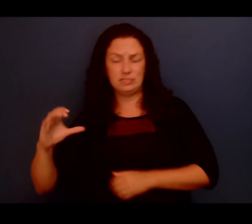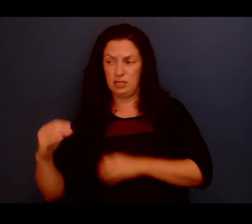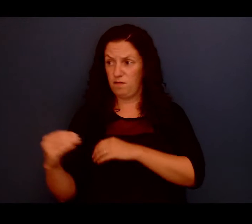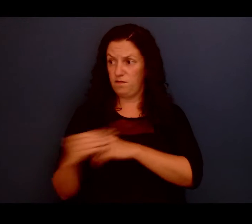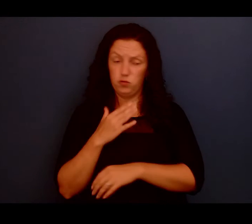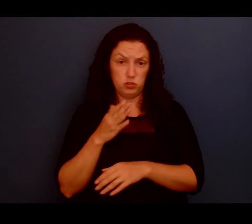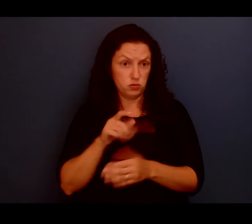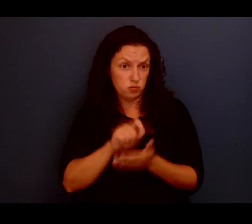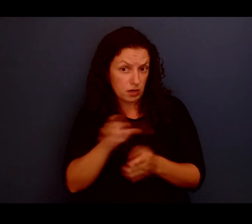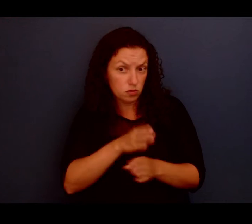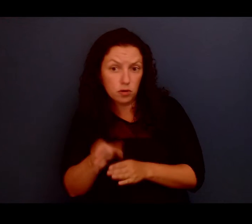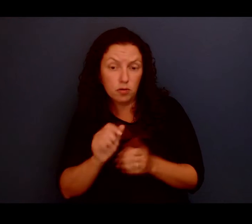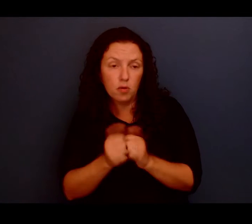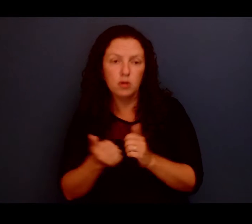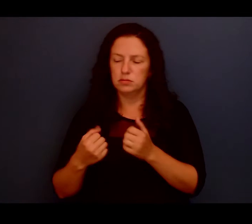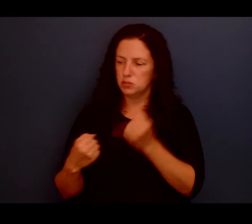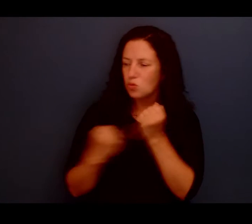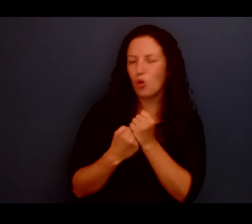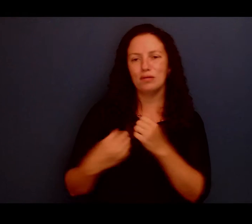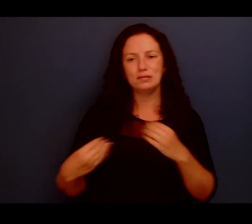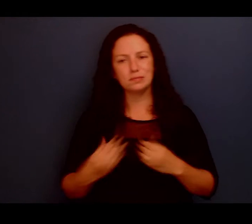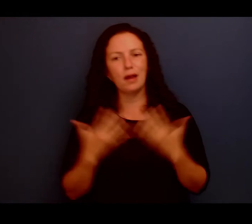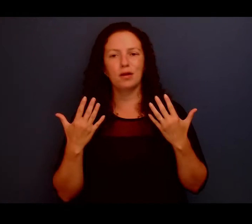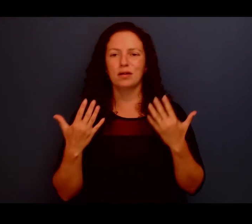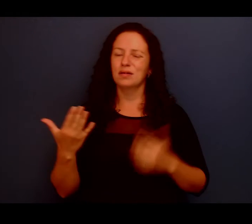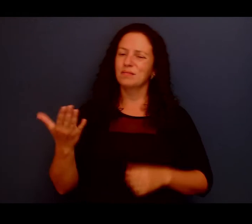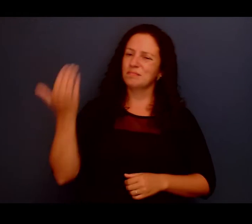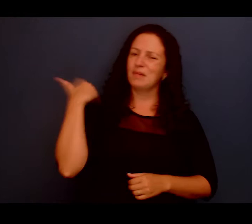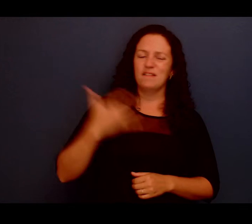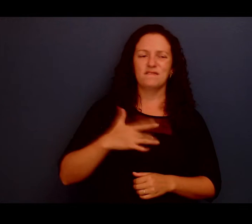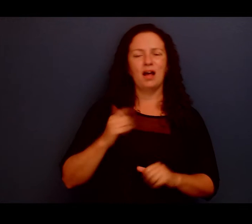by supporting me, by inspiring me at a time